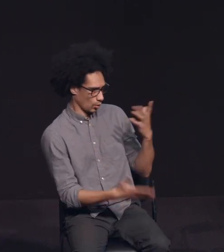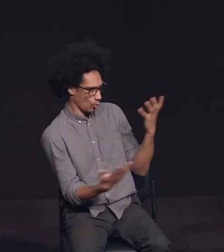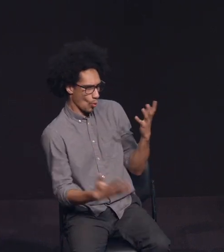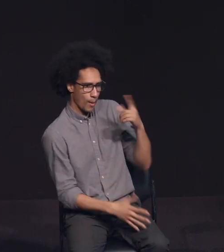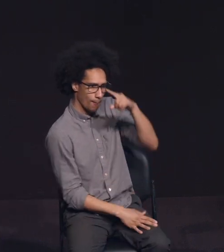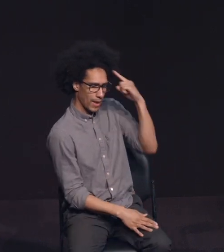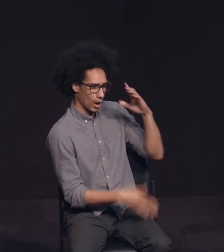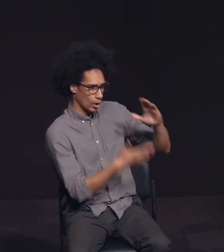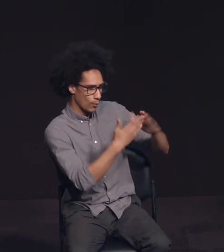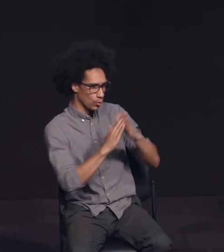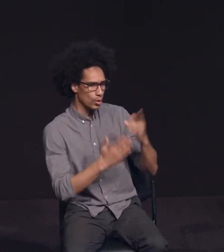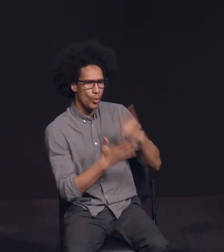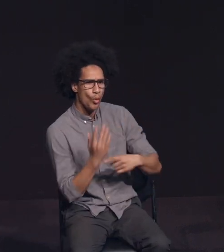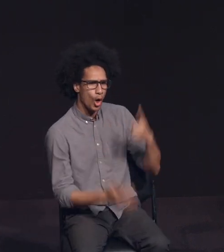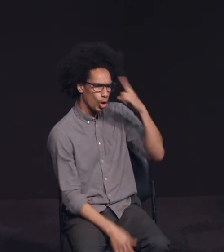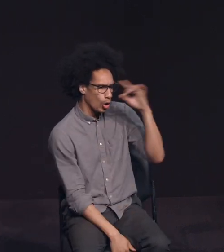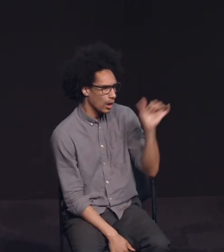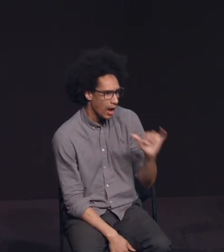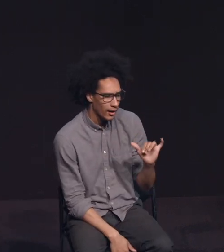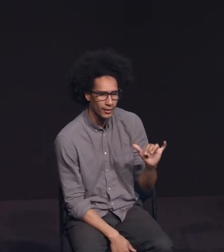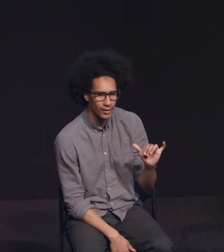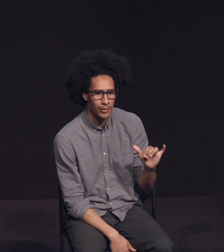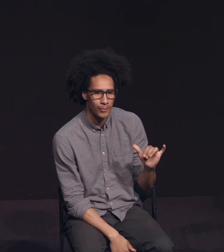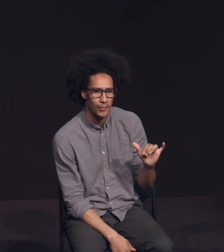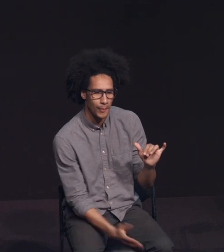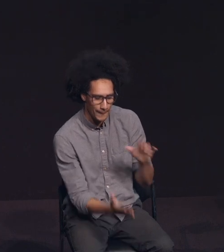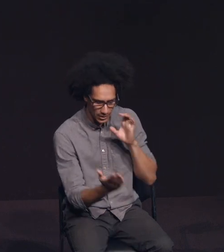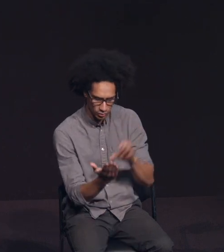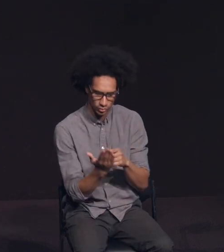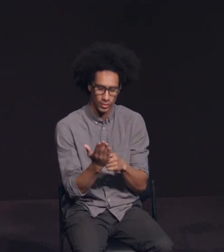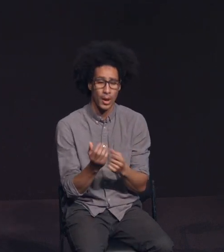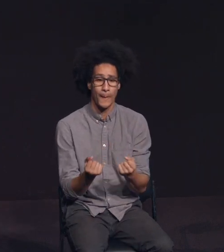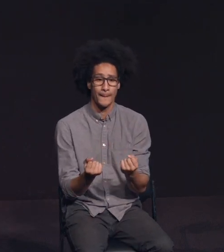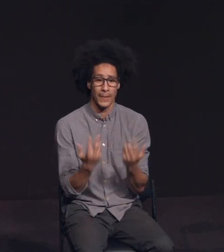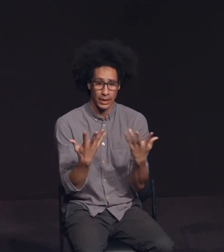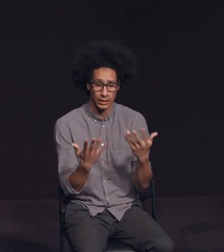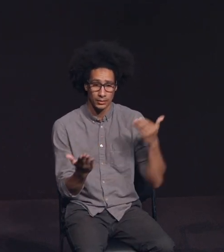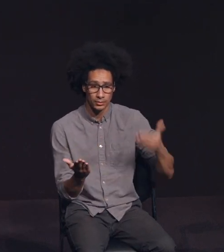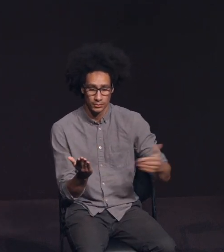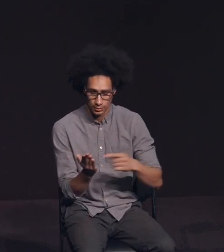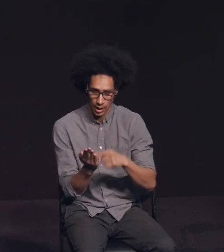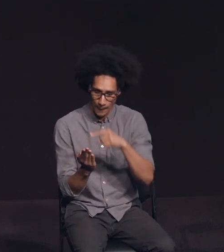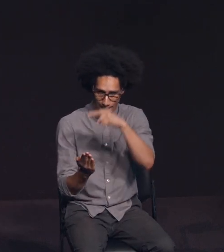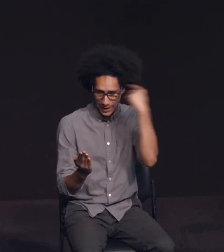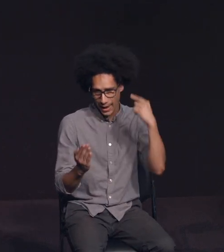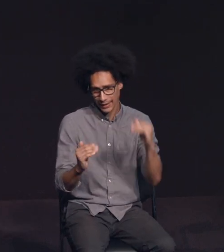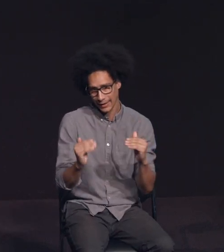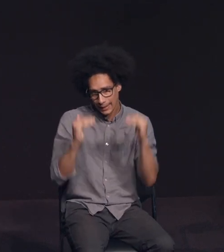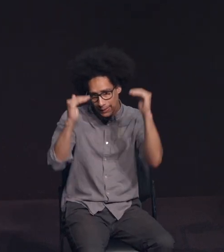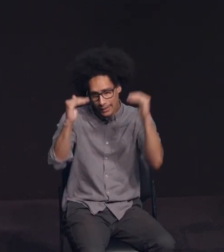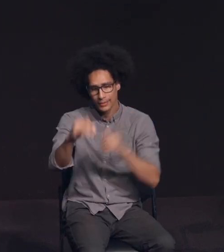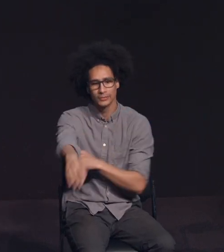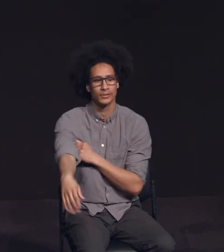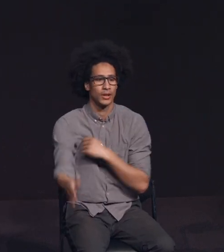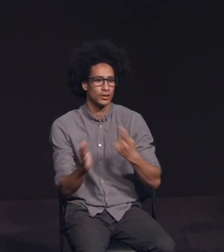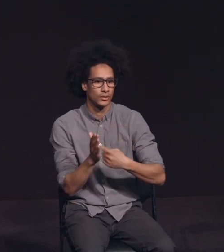like; and in many cases those were babies who represented the Black elite. Sometimes there was the picture of a young Black